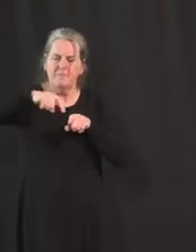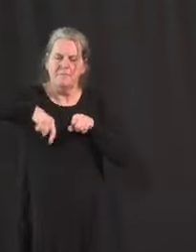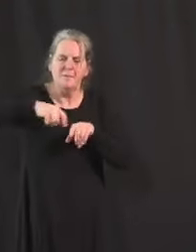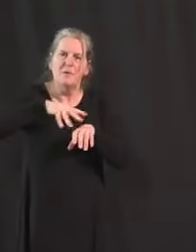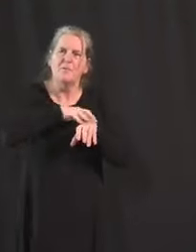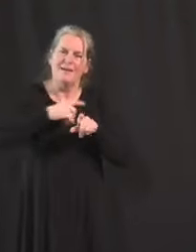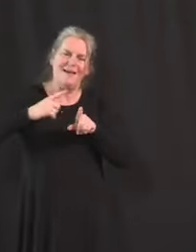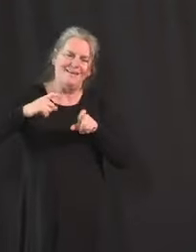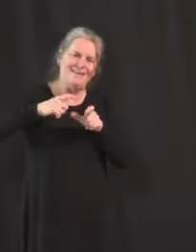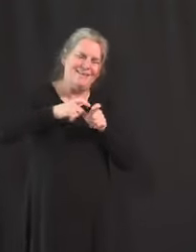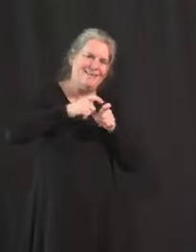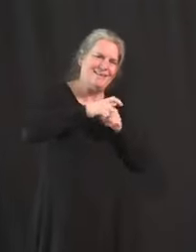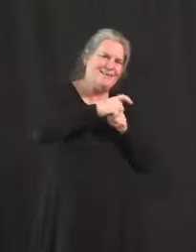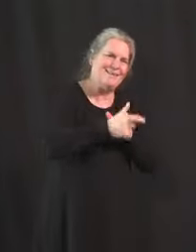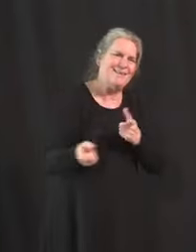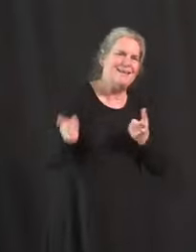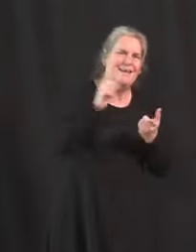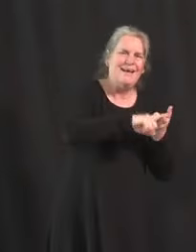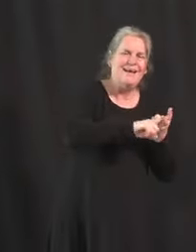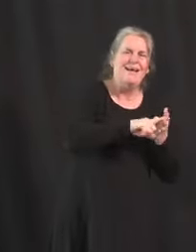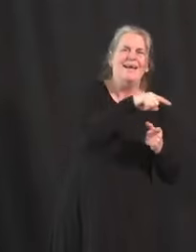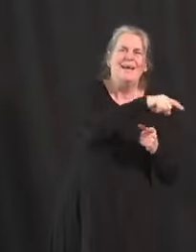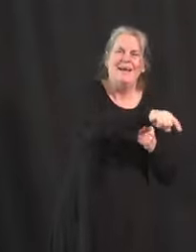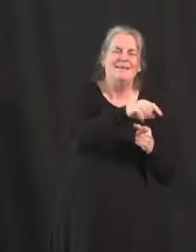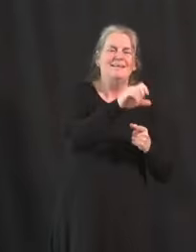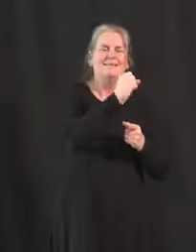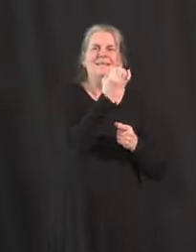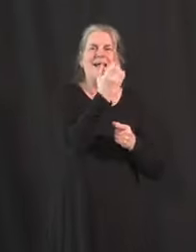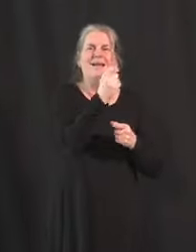ON THAT SAD DAY IN THUNDER BAY.